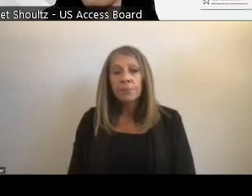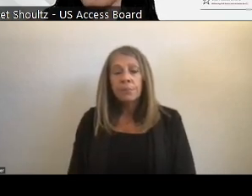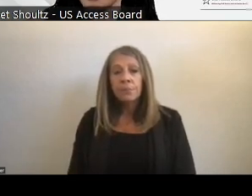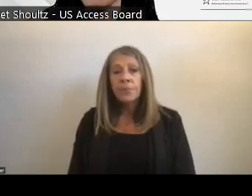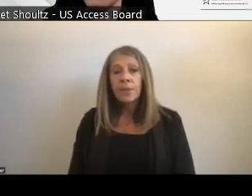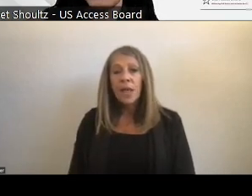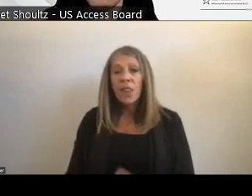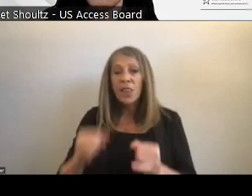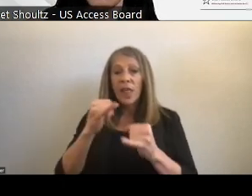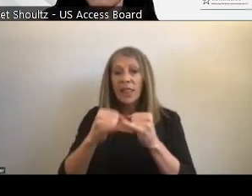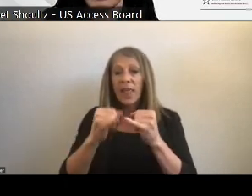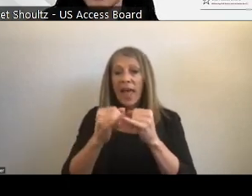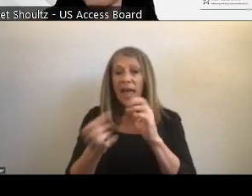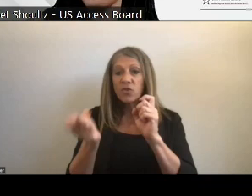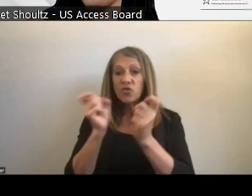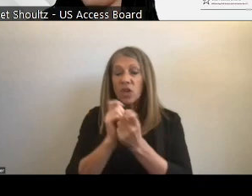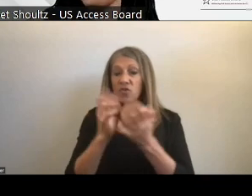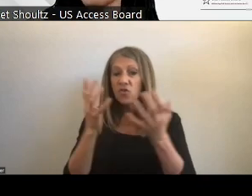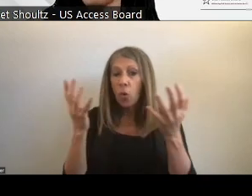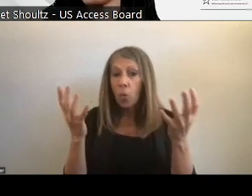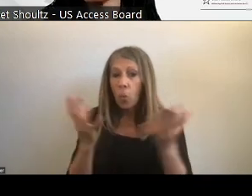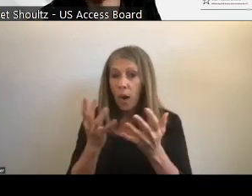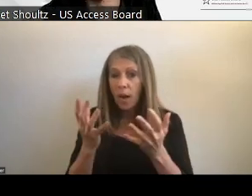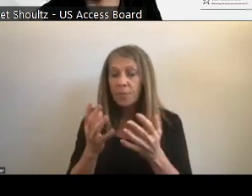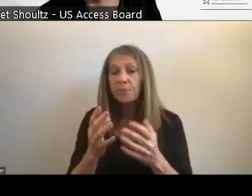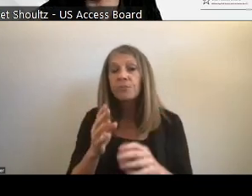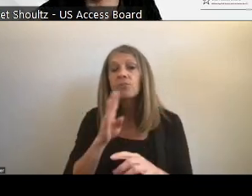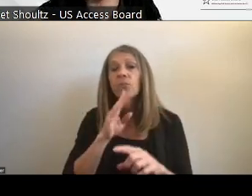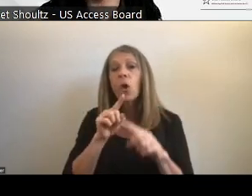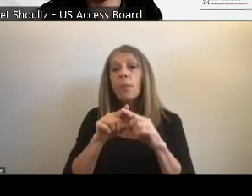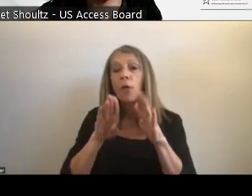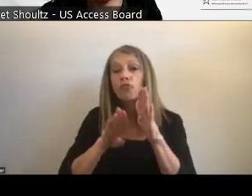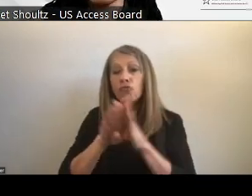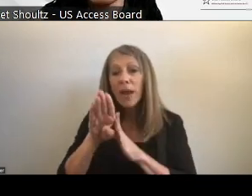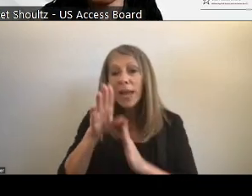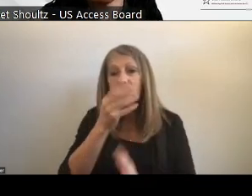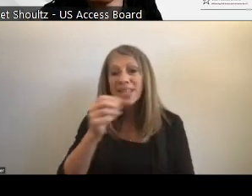The last changes we'll look at are those that pertain to ramps and stairs.